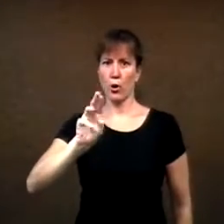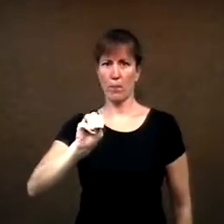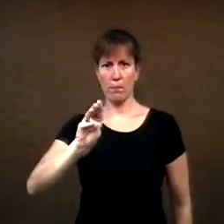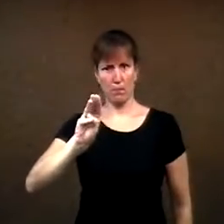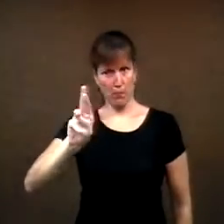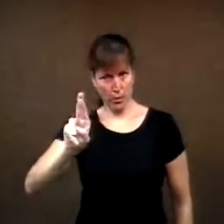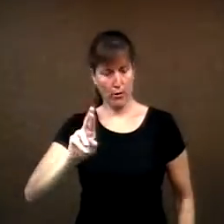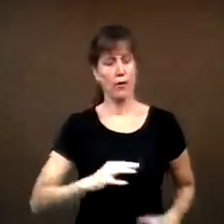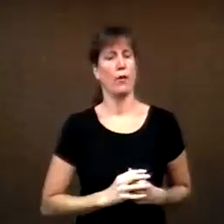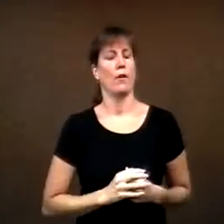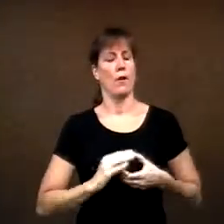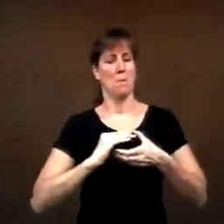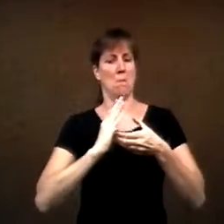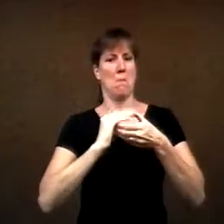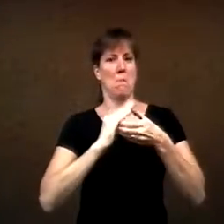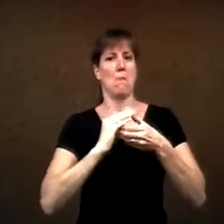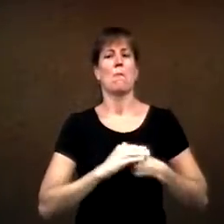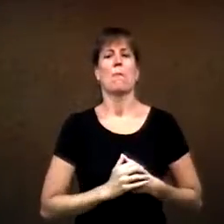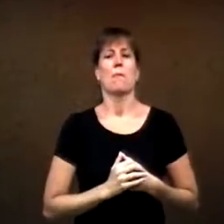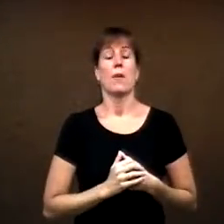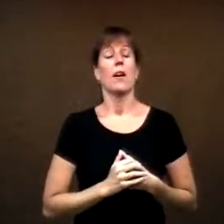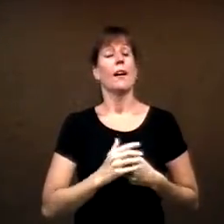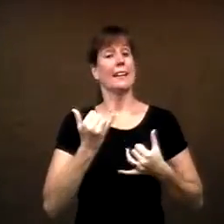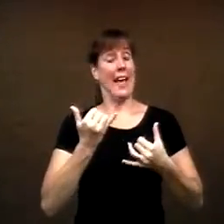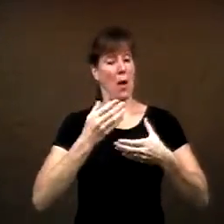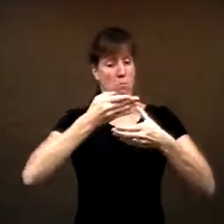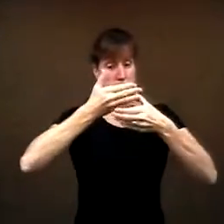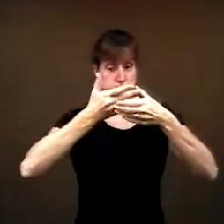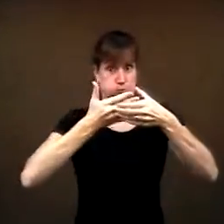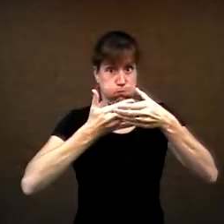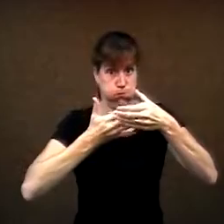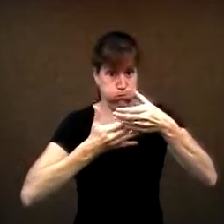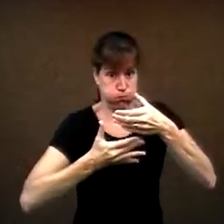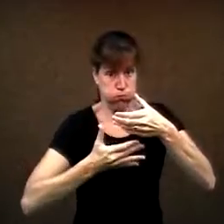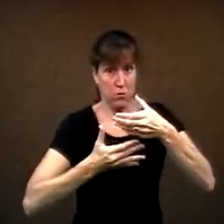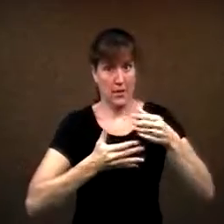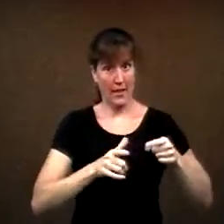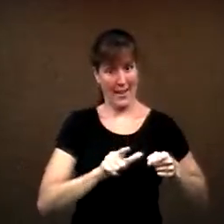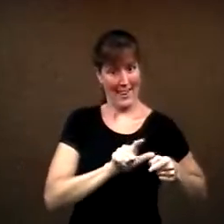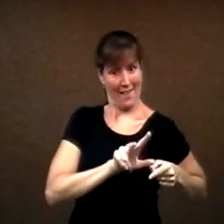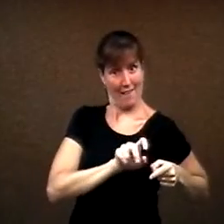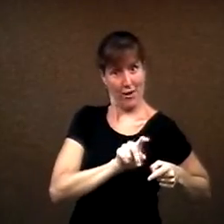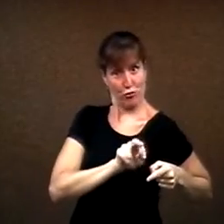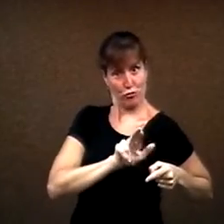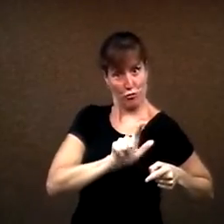atrium, it flows down, once again, through the bicuspid valve into the left ventricle.